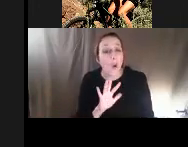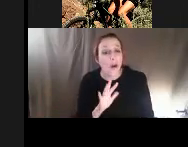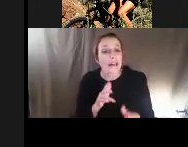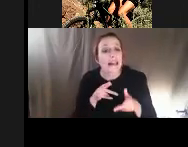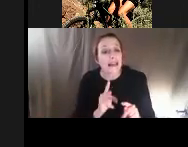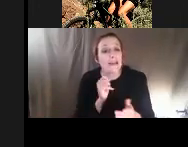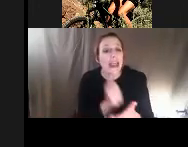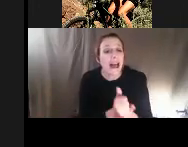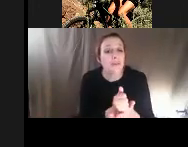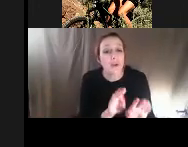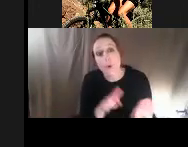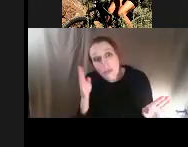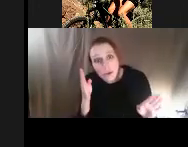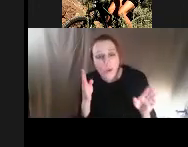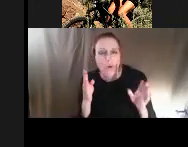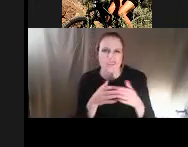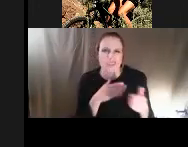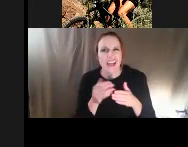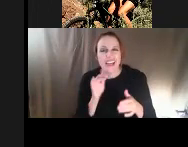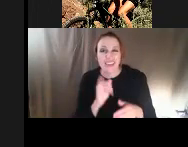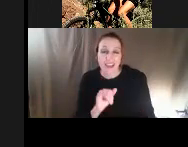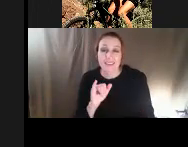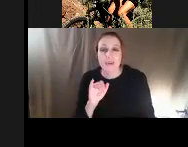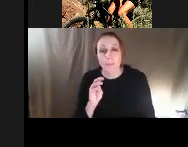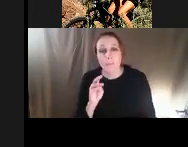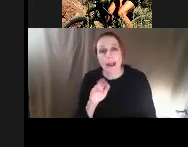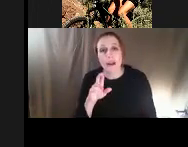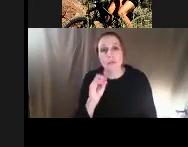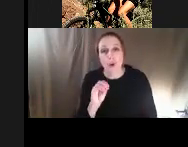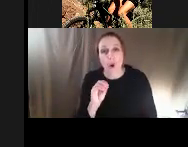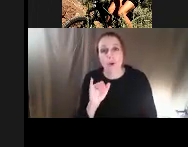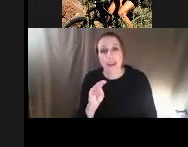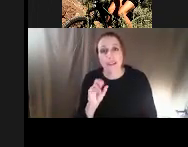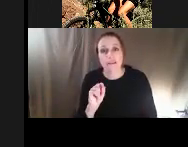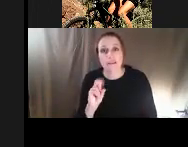Those are micro insults that basically send the message. "Oh, I got to take care of you".